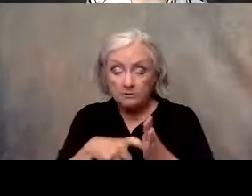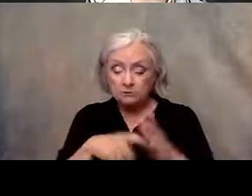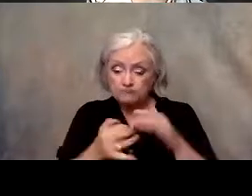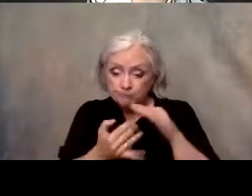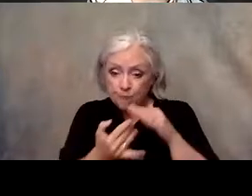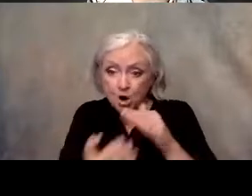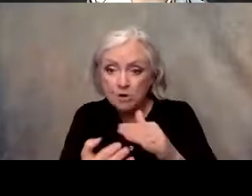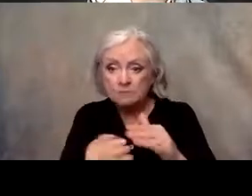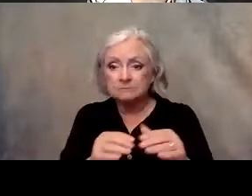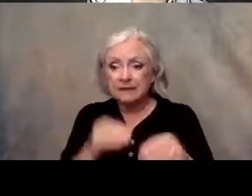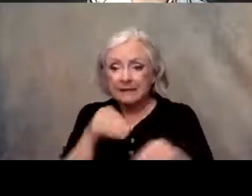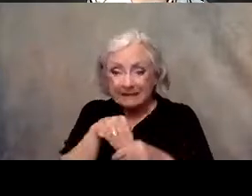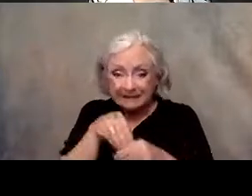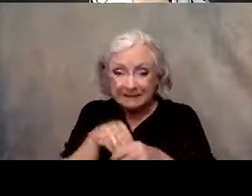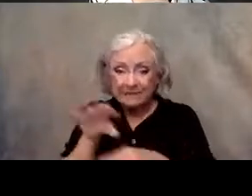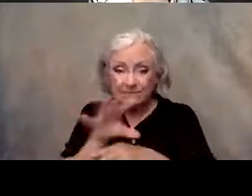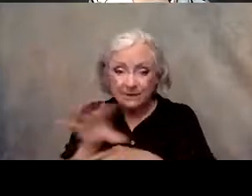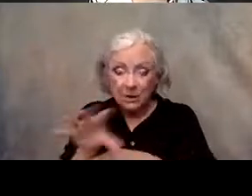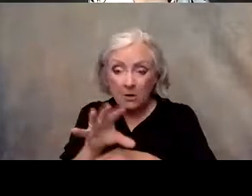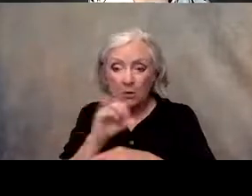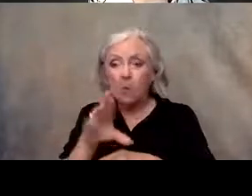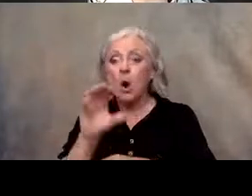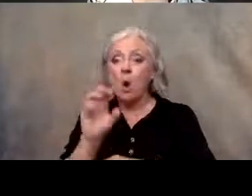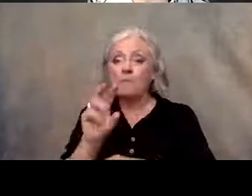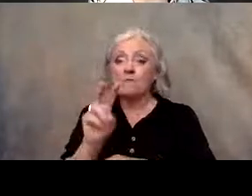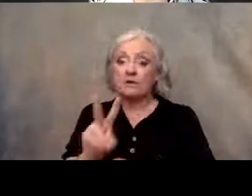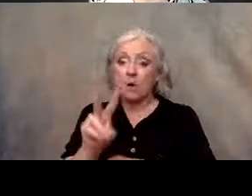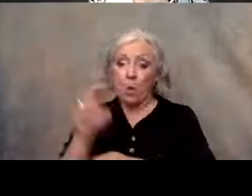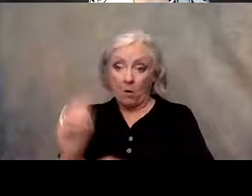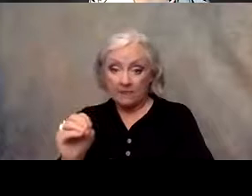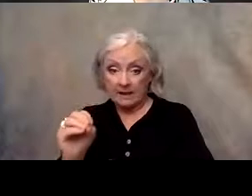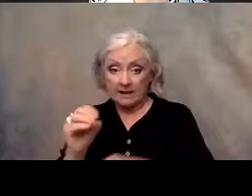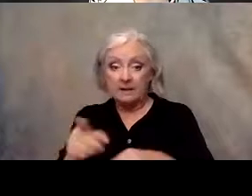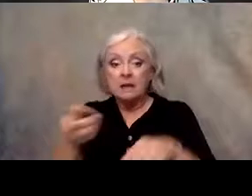overlay to be applied to a single asset, we can help with every step of the way.